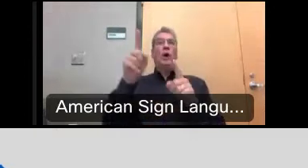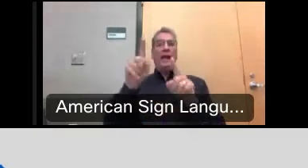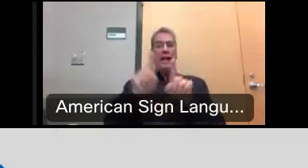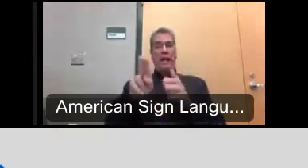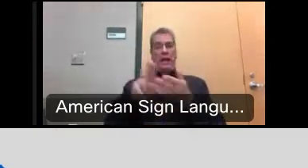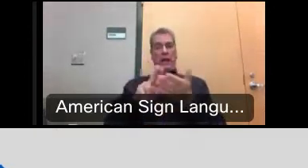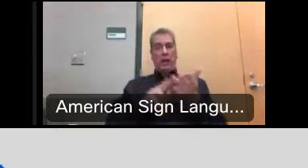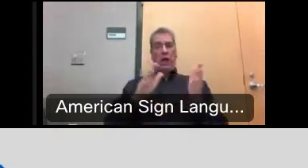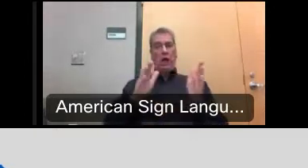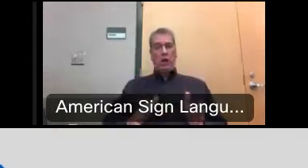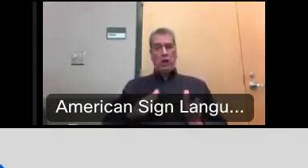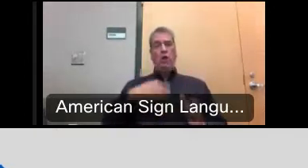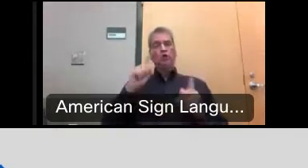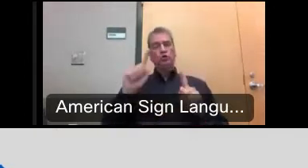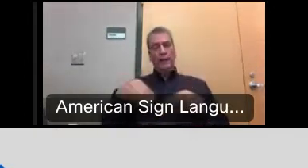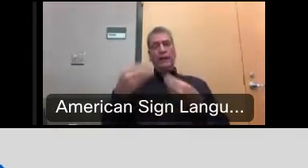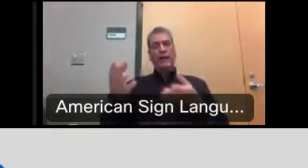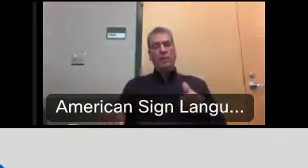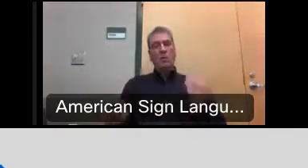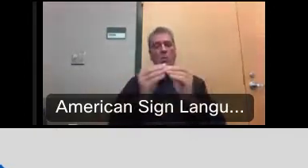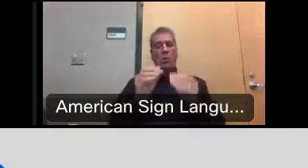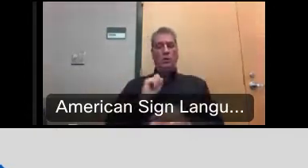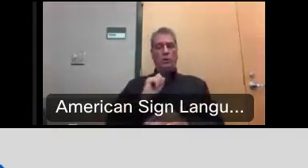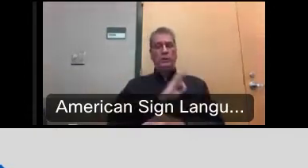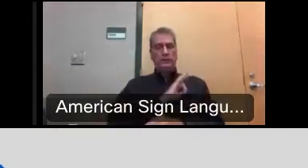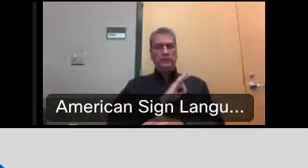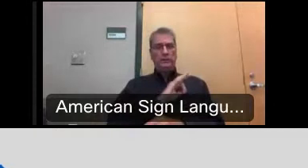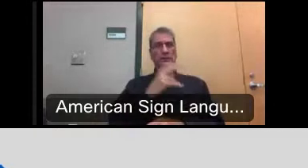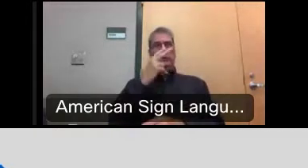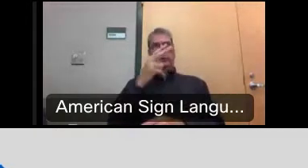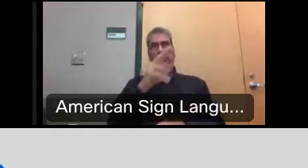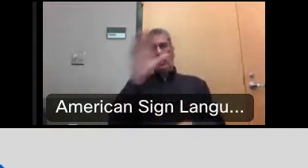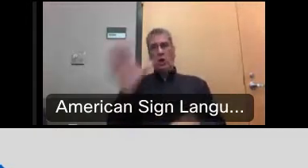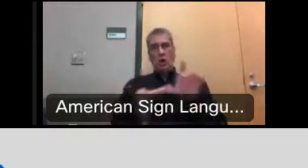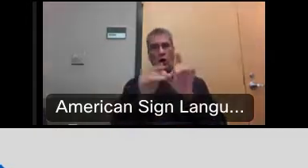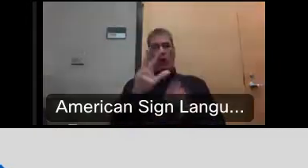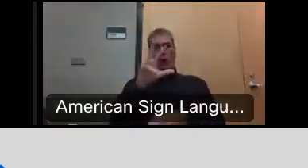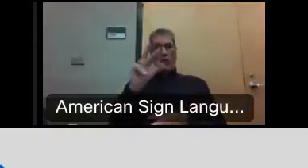It was really rough and you can see the numbers there. A total of 30,000 staff provided over